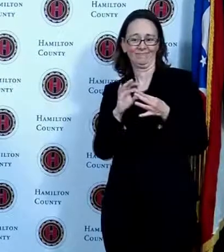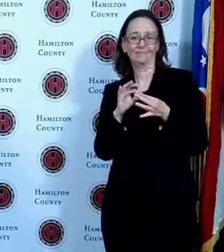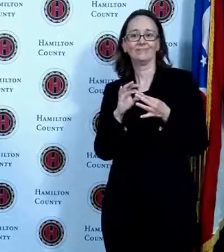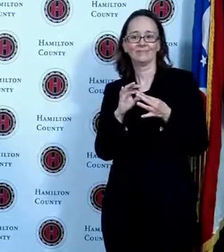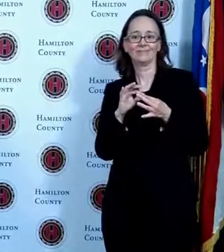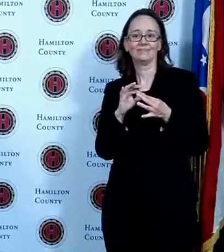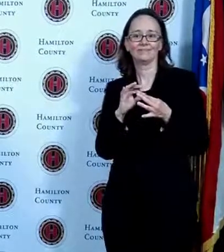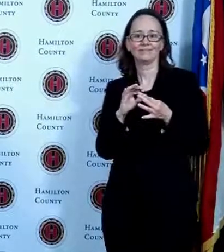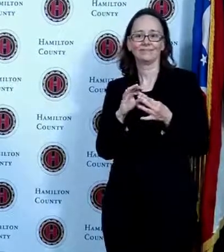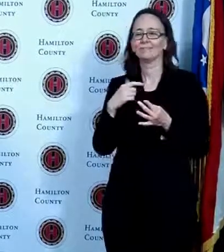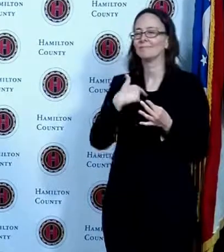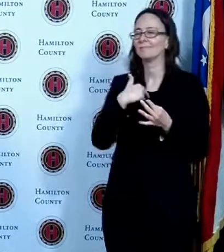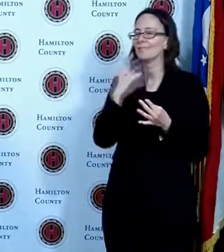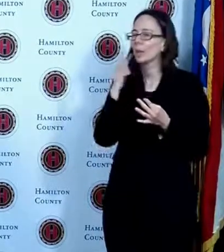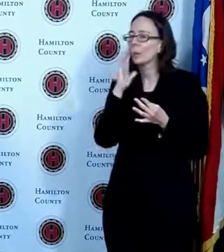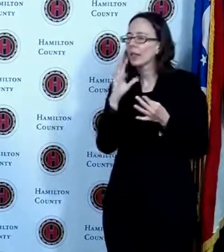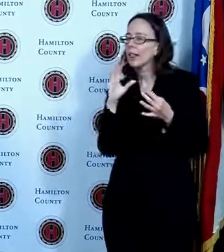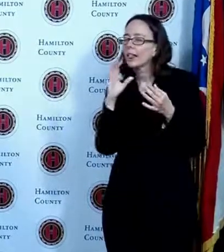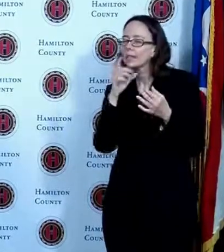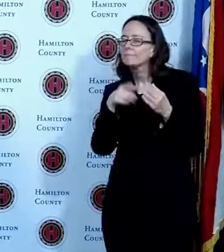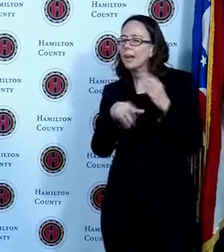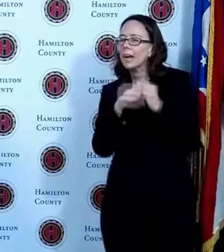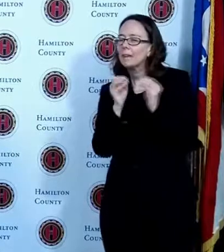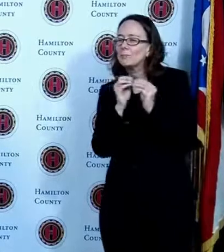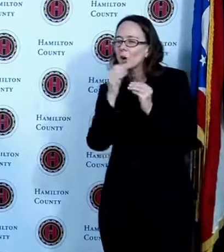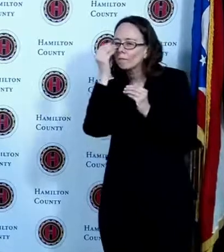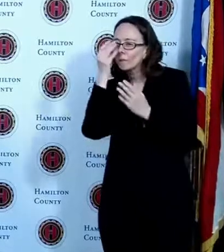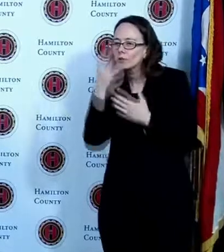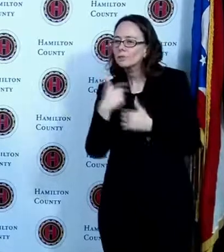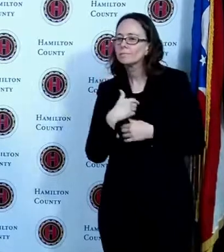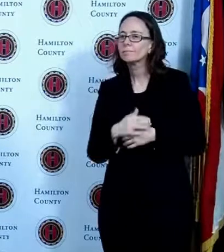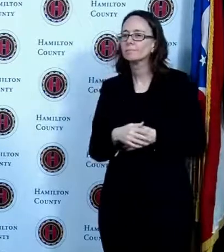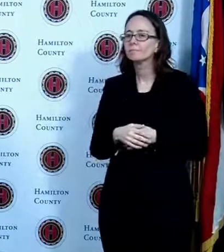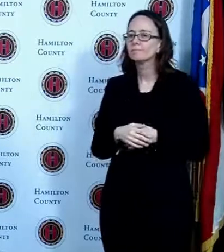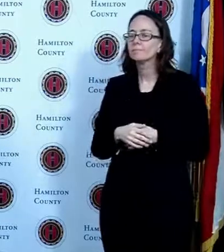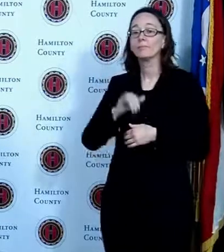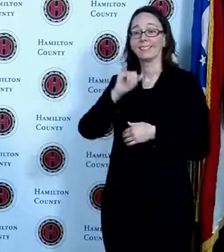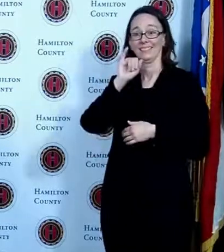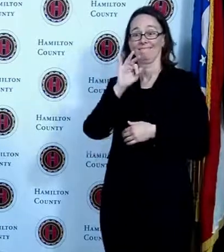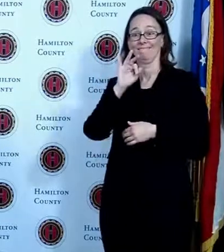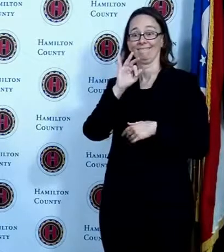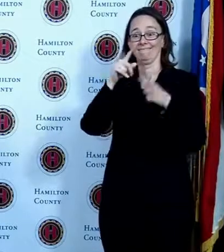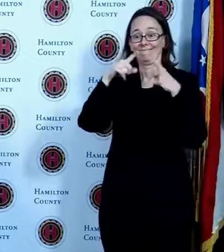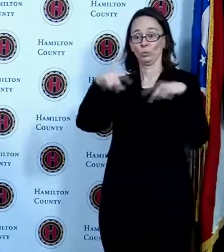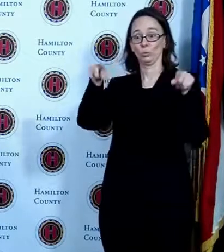so if there are people listening who are family members or folks that are